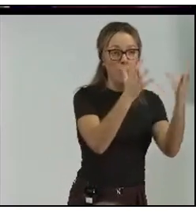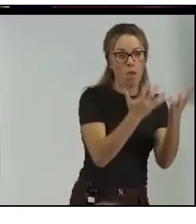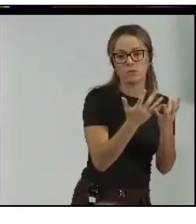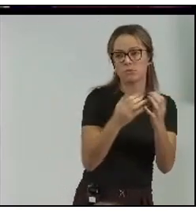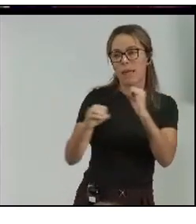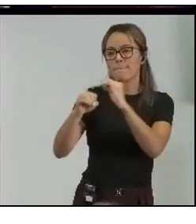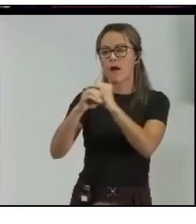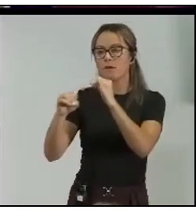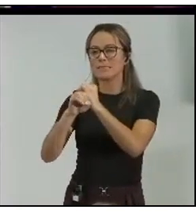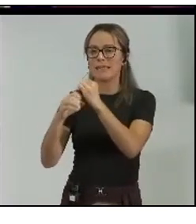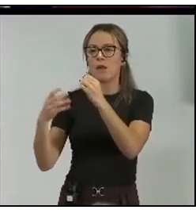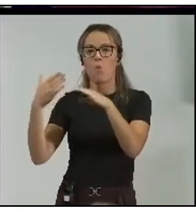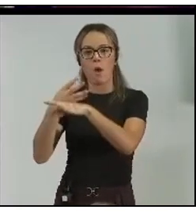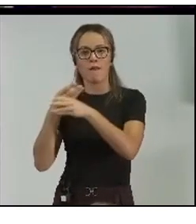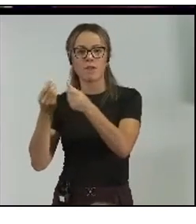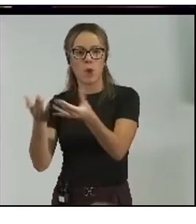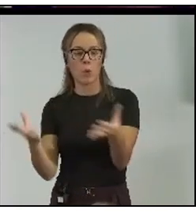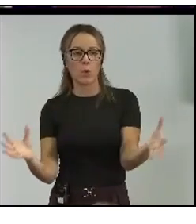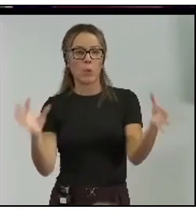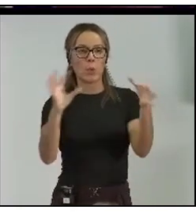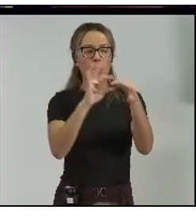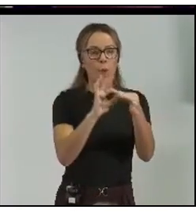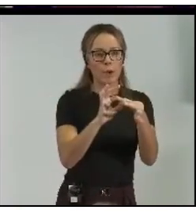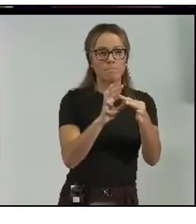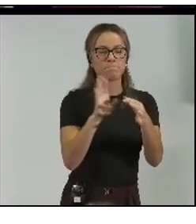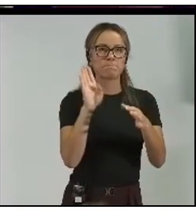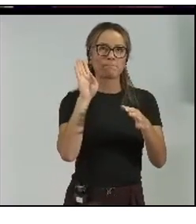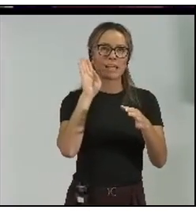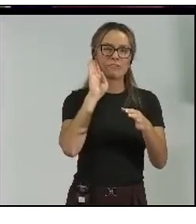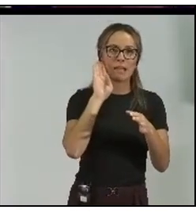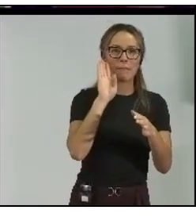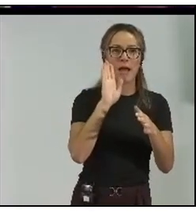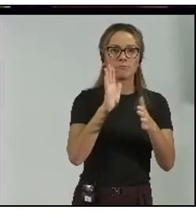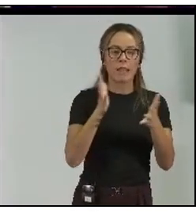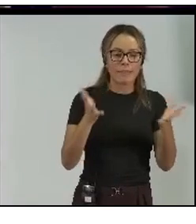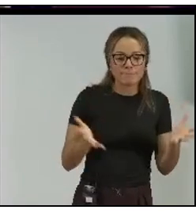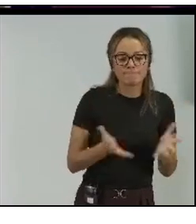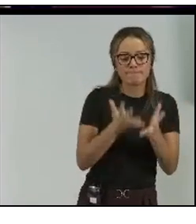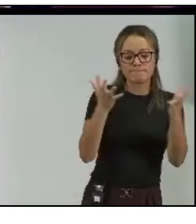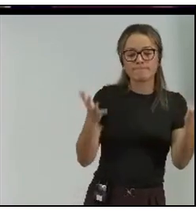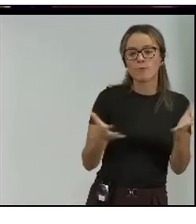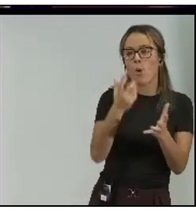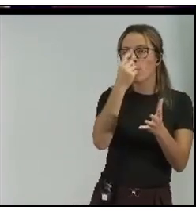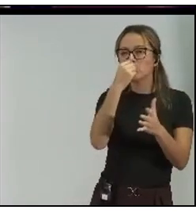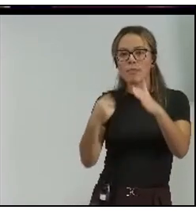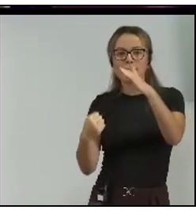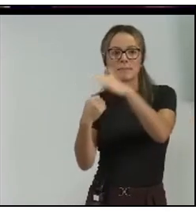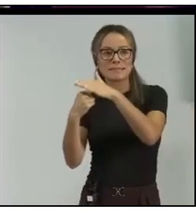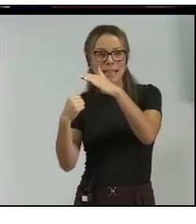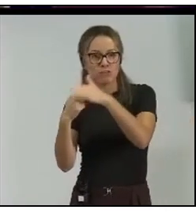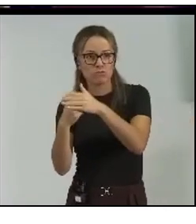It's, it's also hearing about the carrot and the stick and understanding the metrics and the value of, of getting it right. But equally, what can be done at